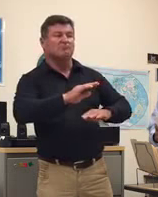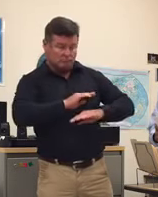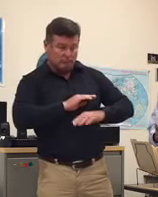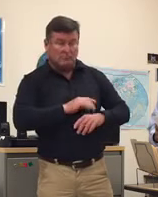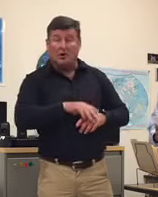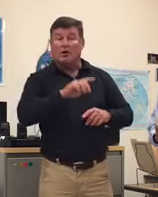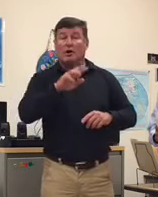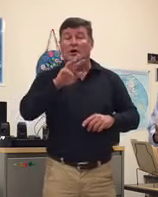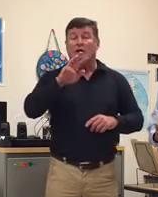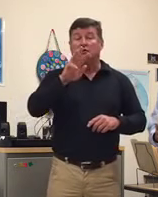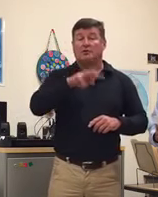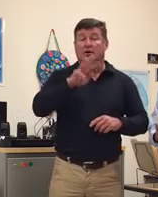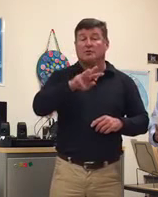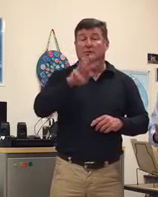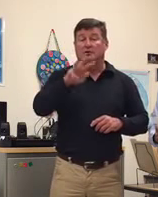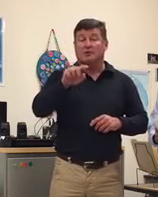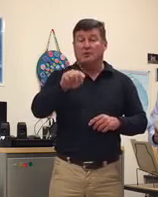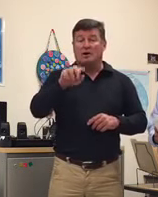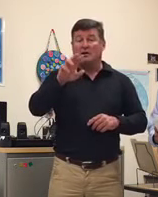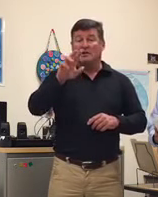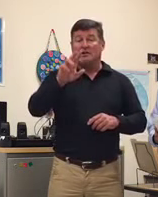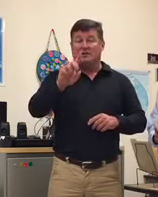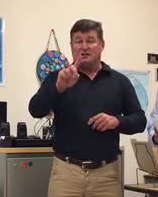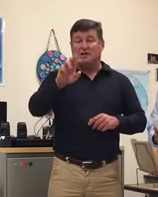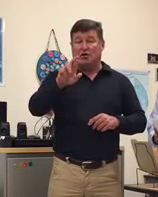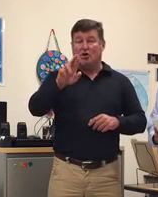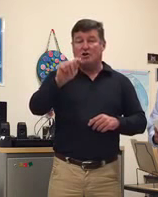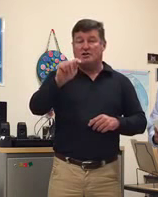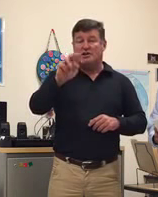Go to www.drtx.org/survey and remember